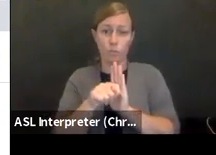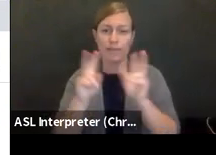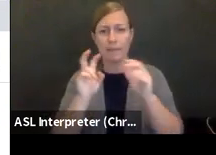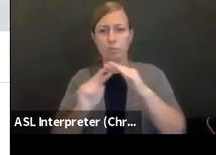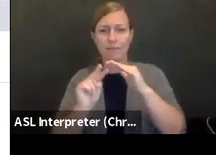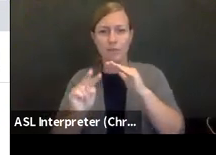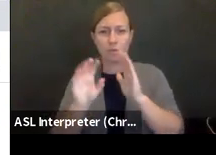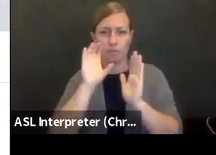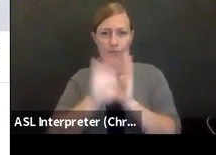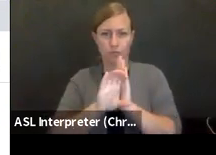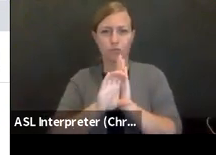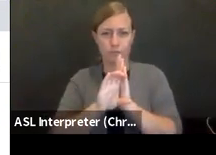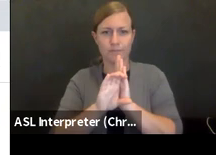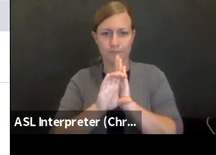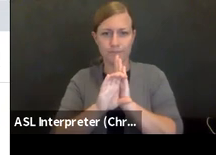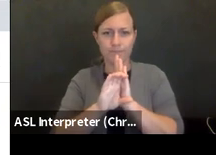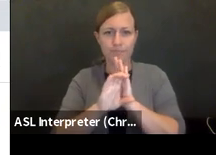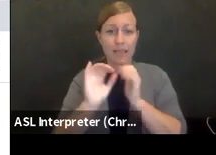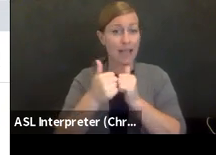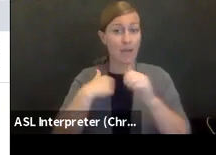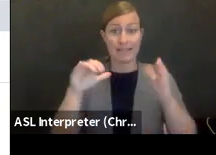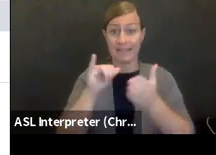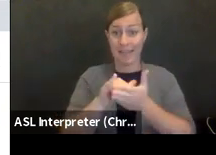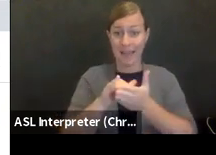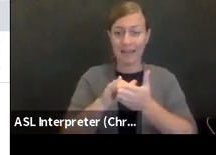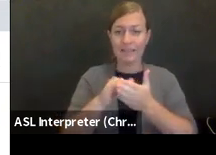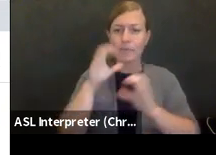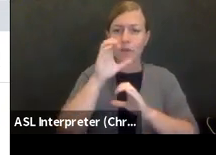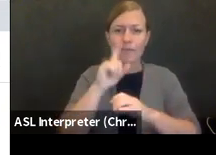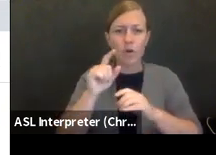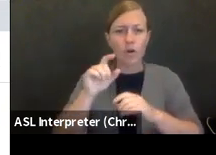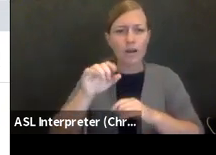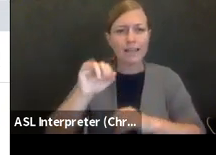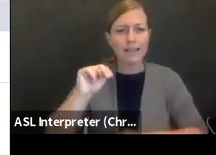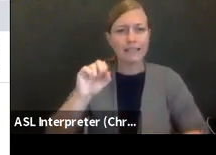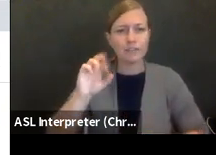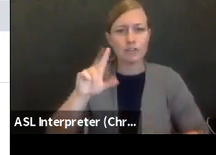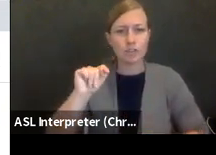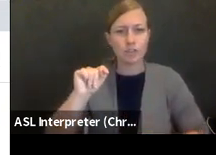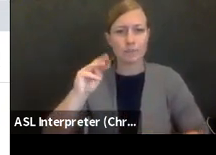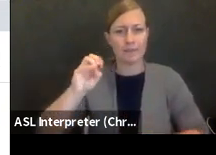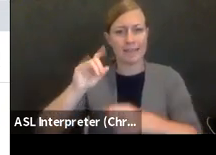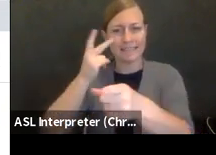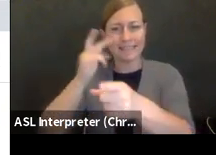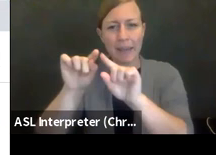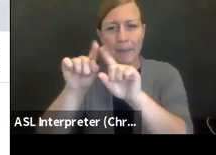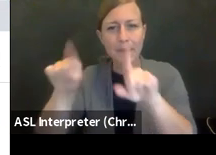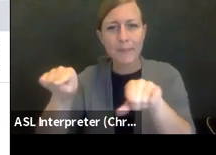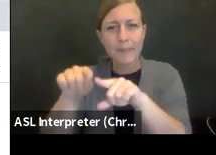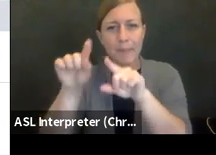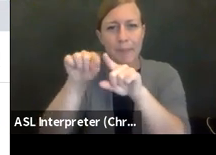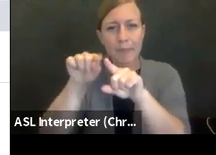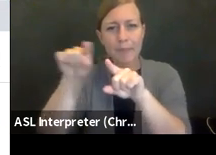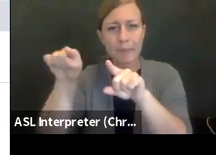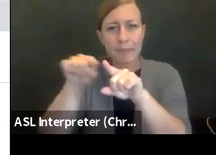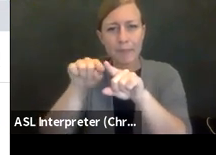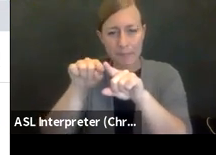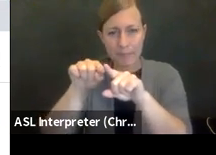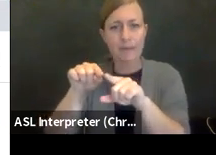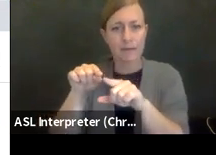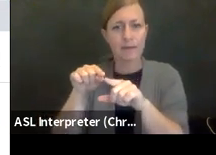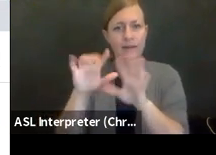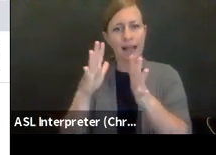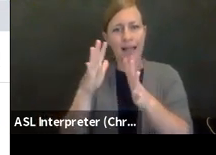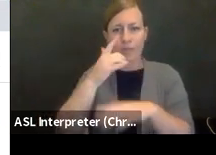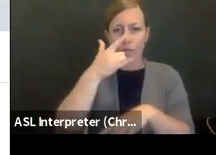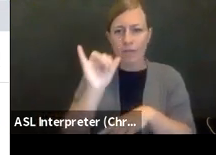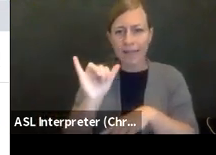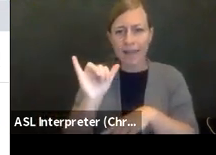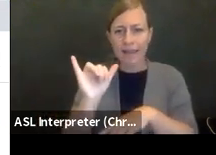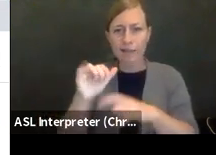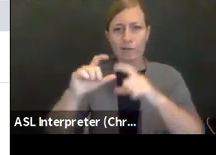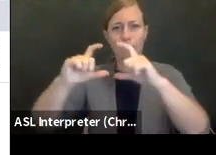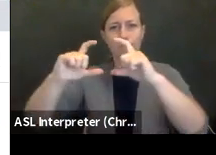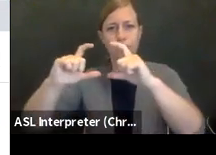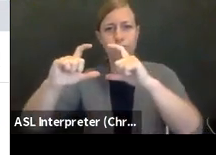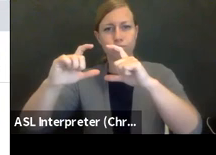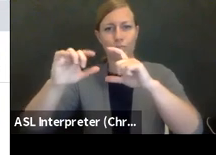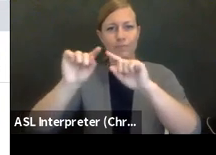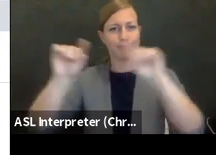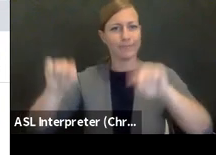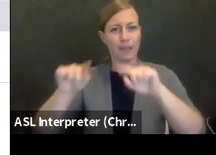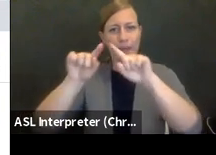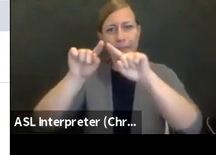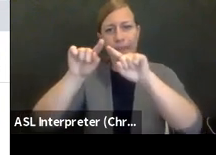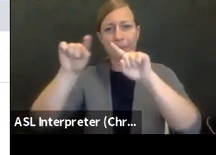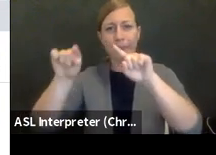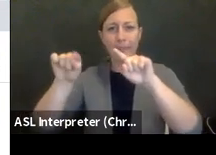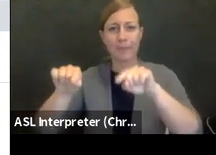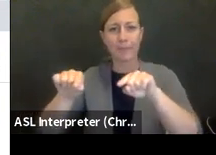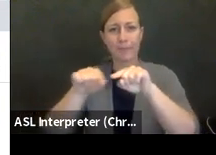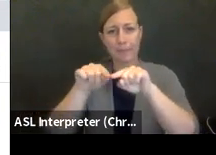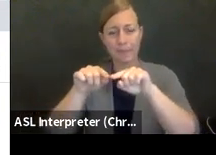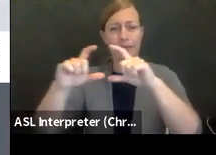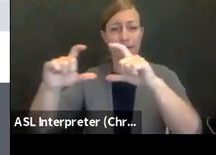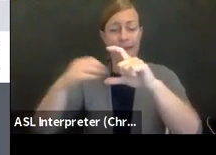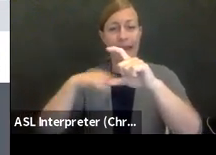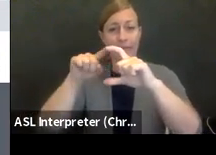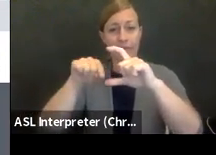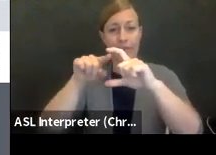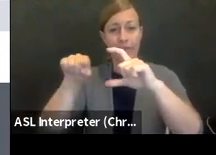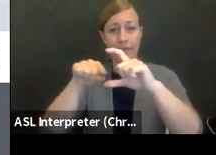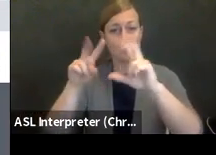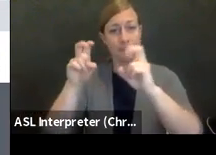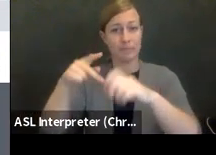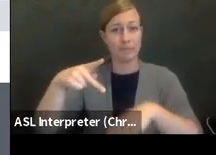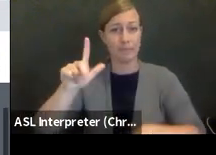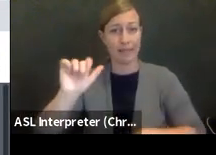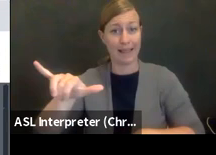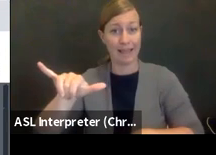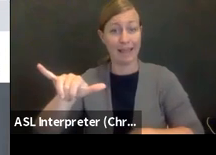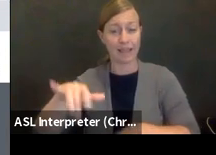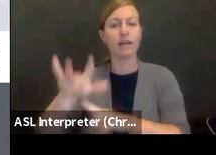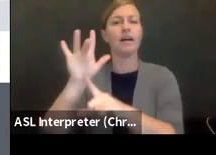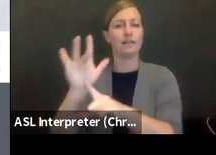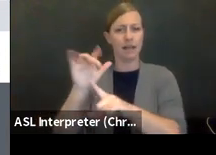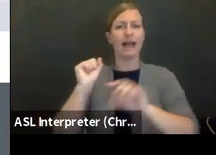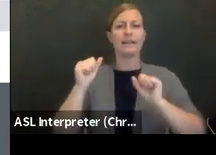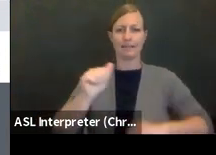ESD 112-- Kristina Wambold: And insert media. Let me finding my button. This is my button right here. It's kind of weird looking. It looks like a little rounded rectangle and it has a play button inside of it. If I select this button, I can record directly from my webcam.